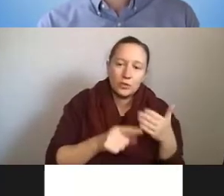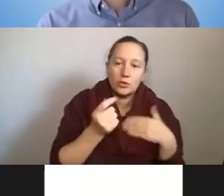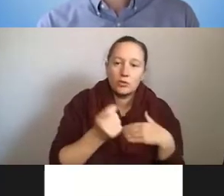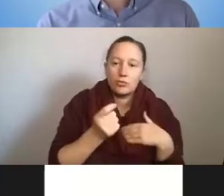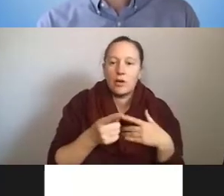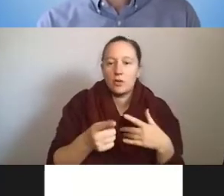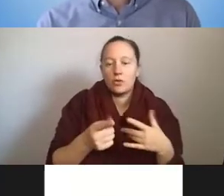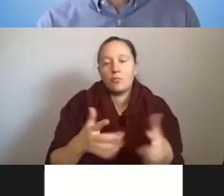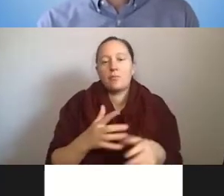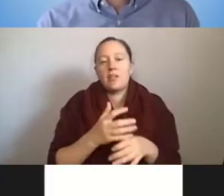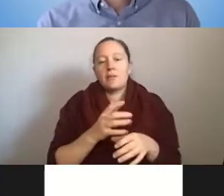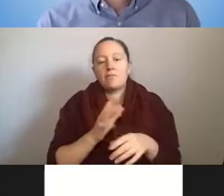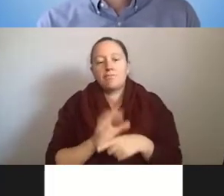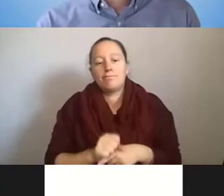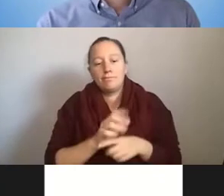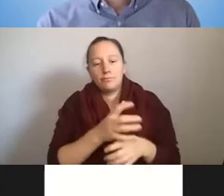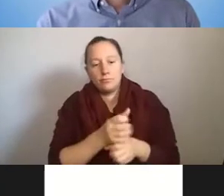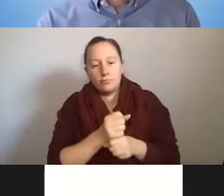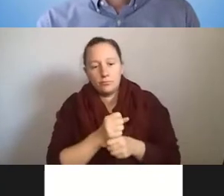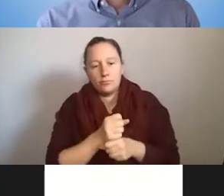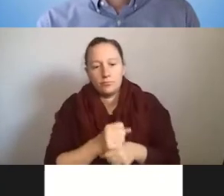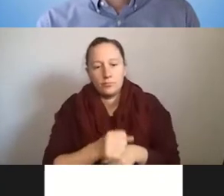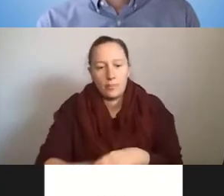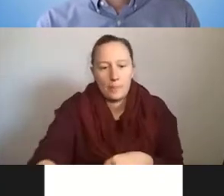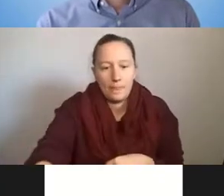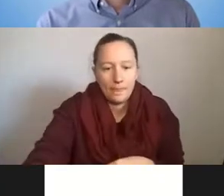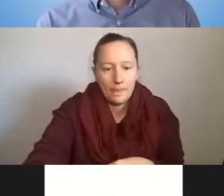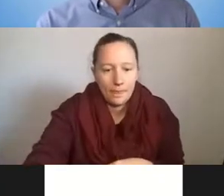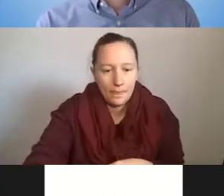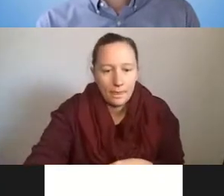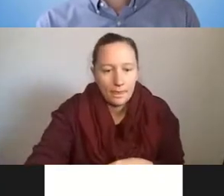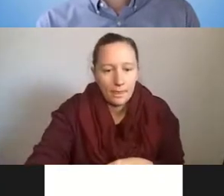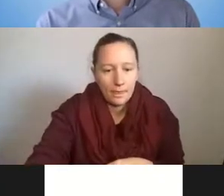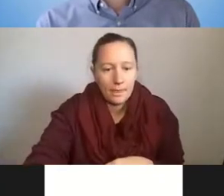So the SEED office